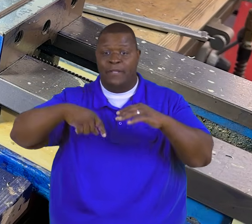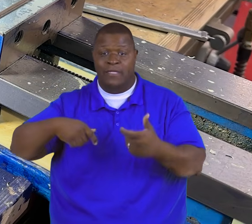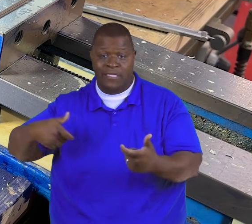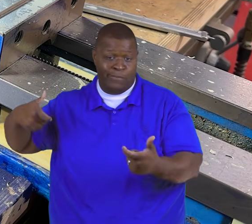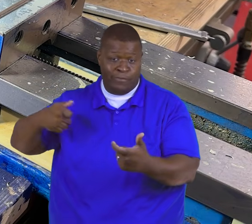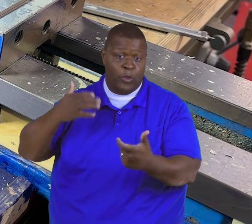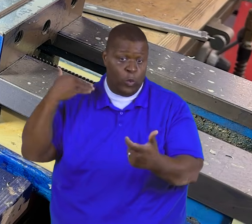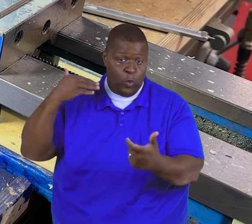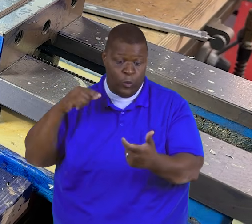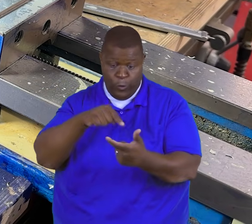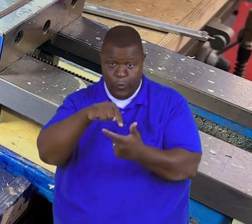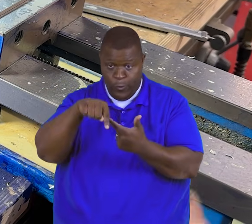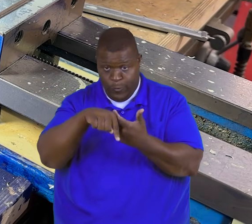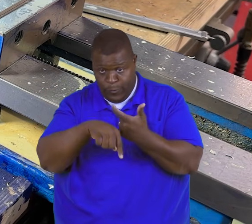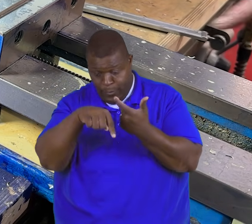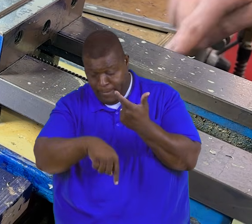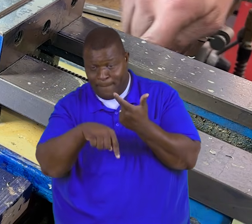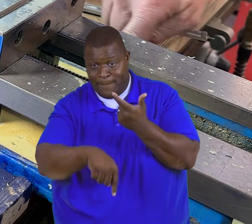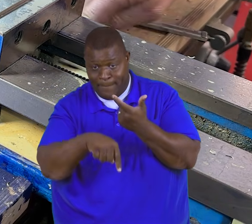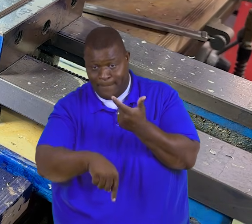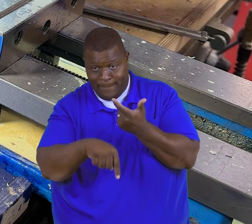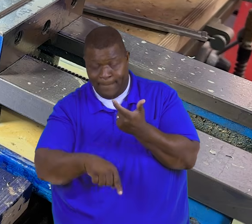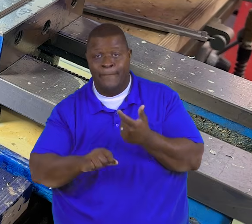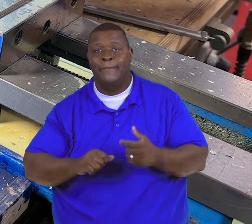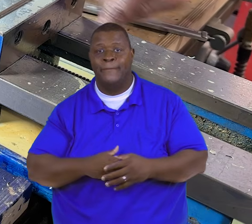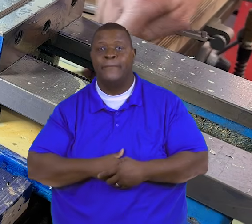that's my coolant pouring out of the mill